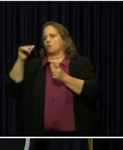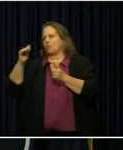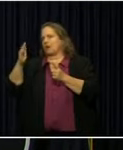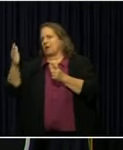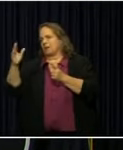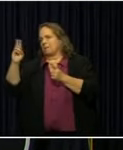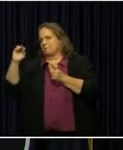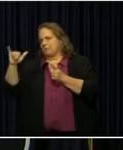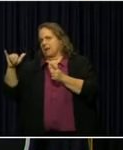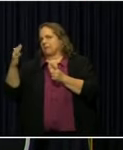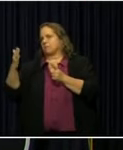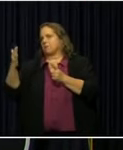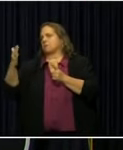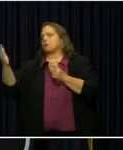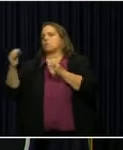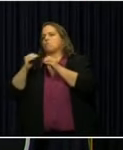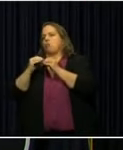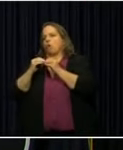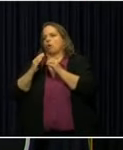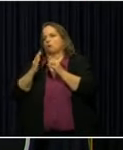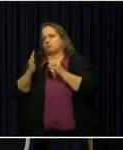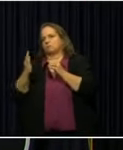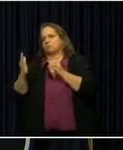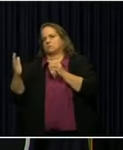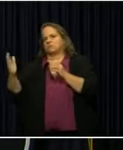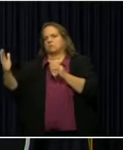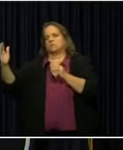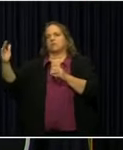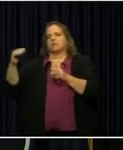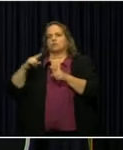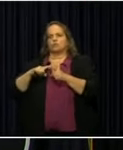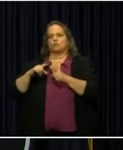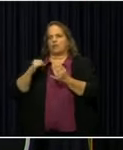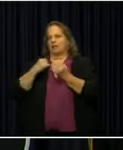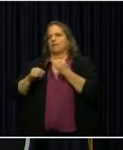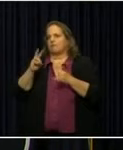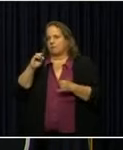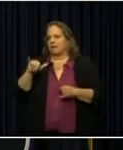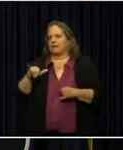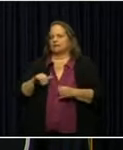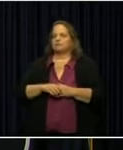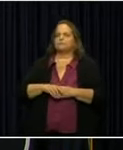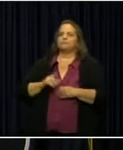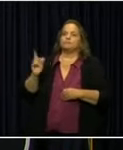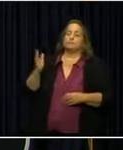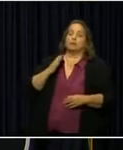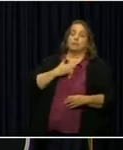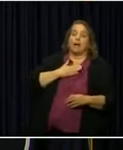NEED TO HIT, SHOWING OUR BENCHMARKS, WHICH IS WHAT WE